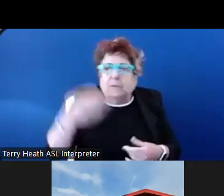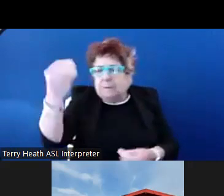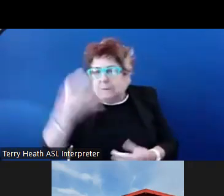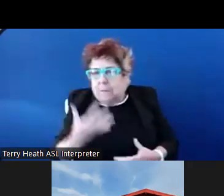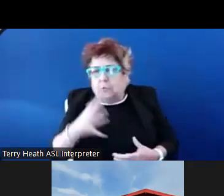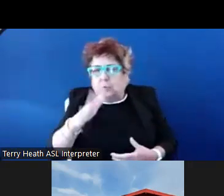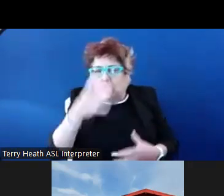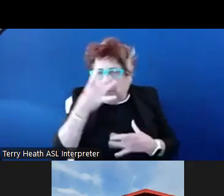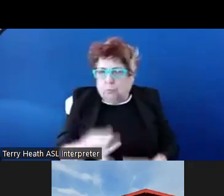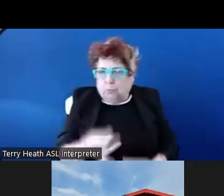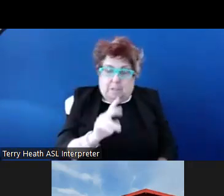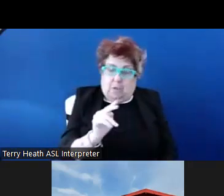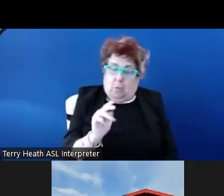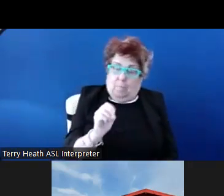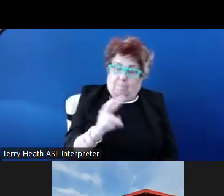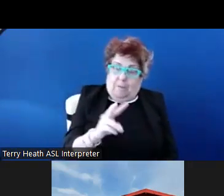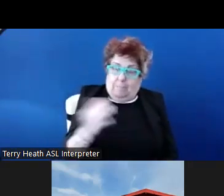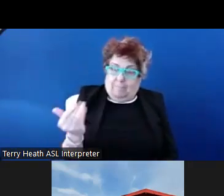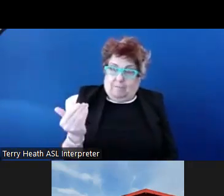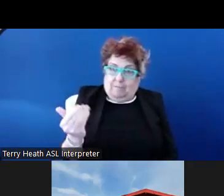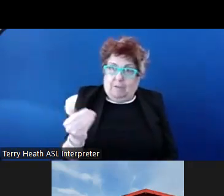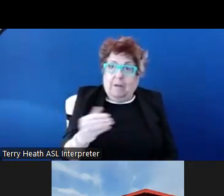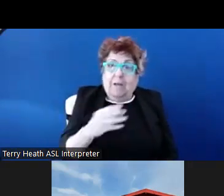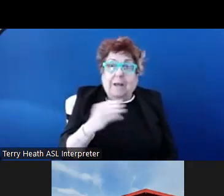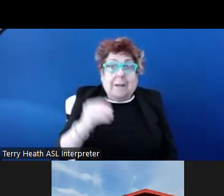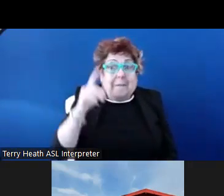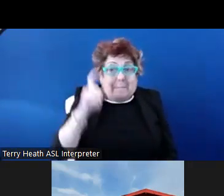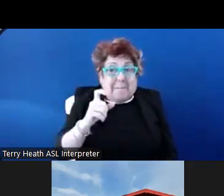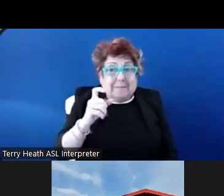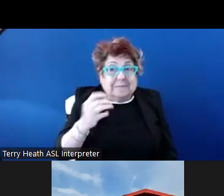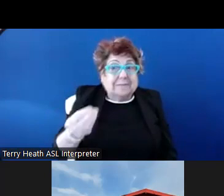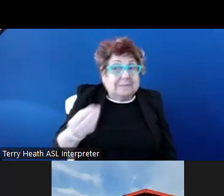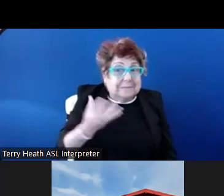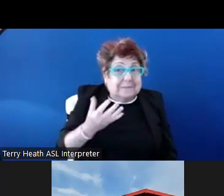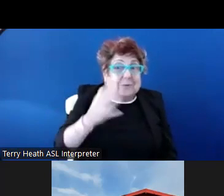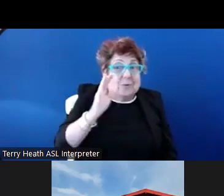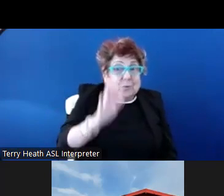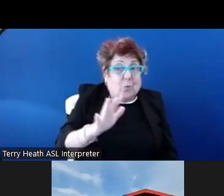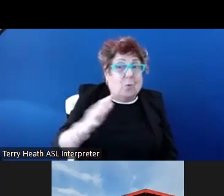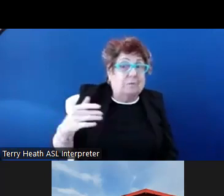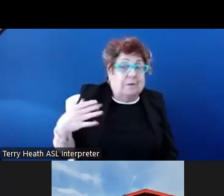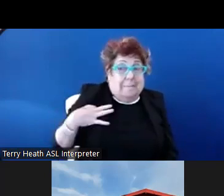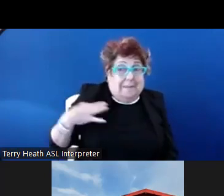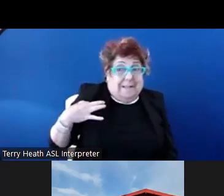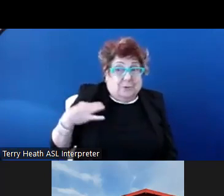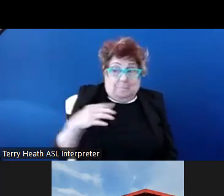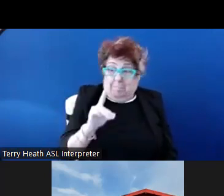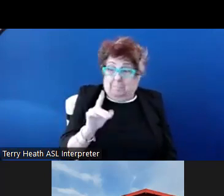to submit your application by December 1. So thank you, again, for coming and for your push